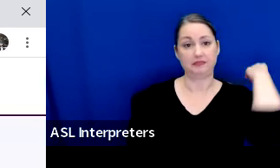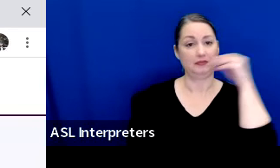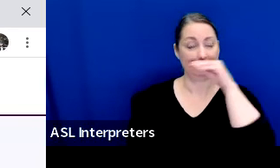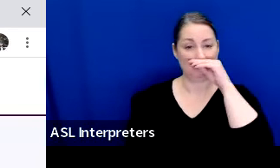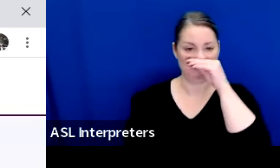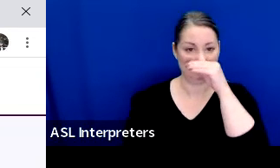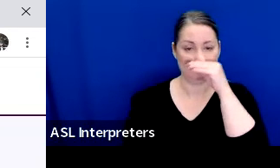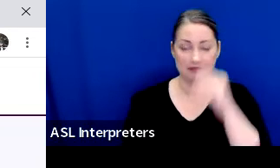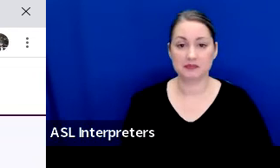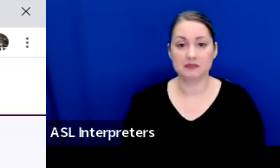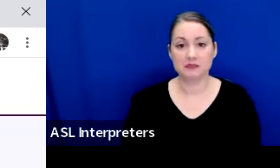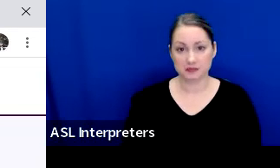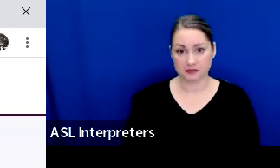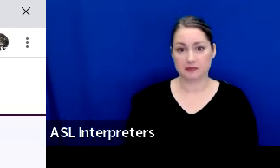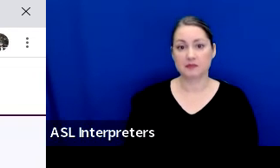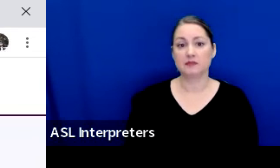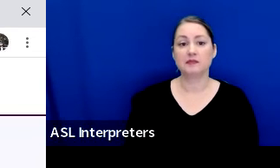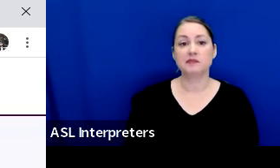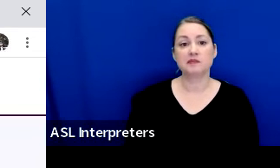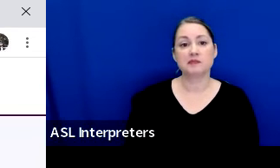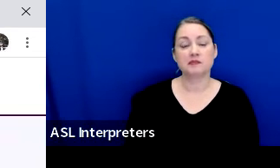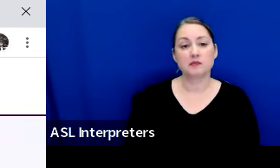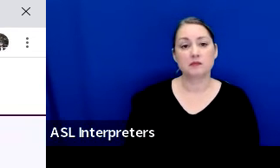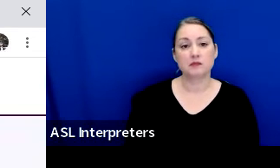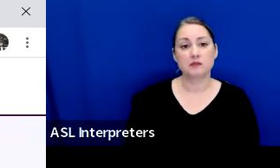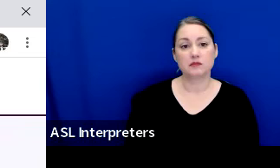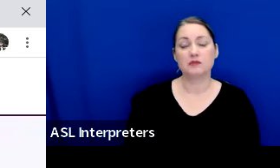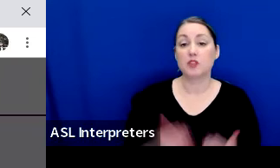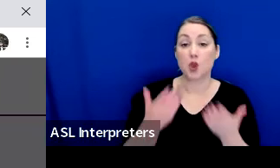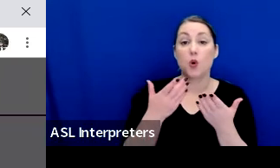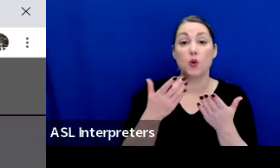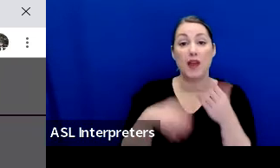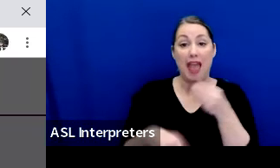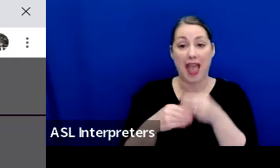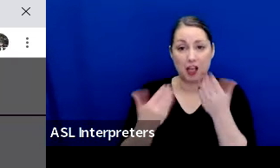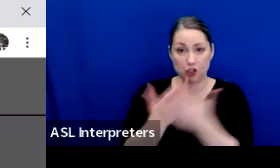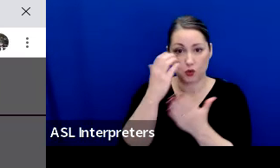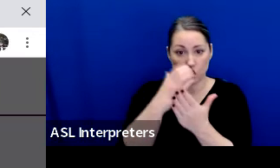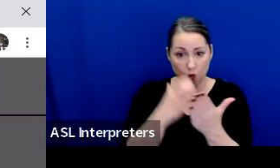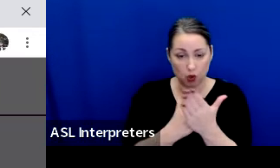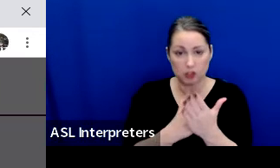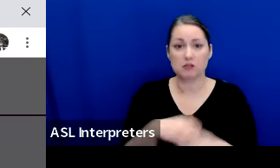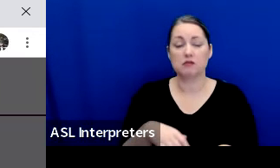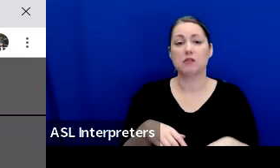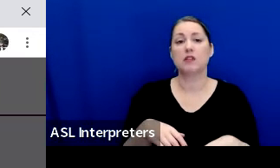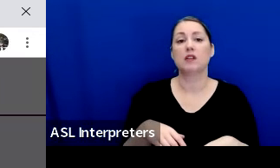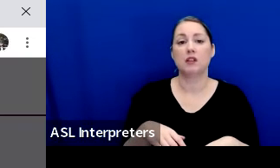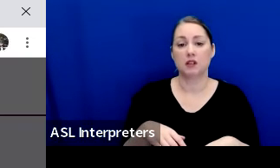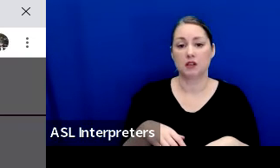And again, if we add a new course and if we go to Temple Mount Template or promoted and if we go to a liberal